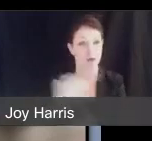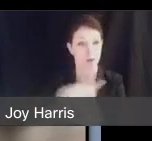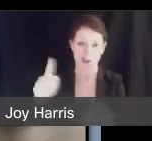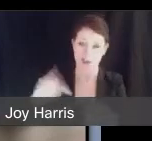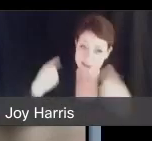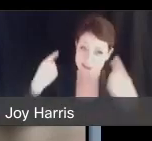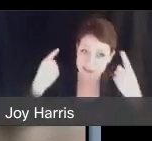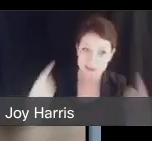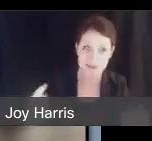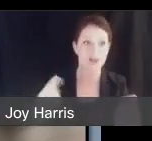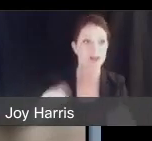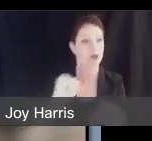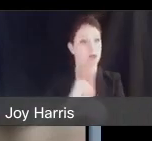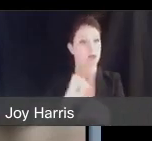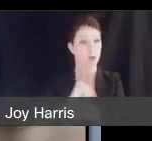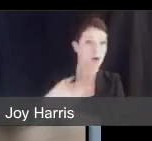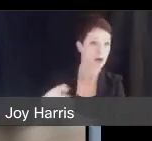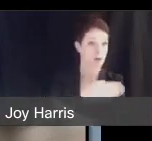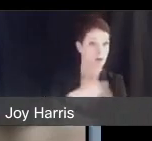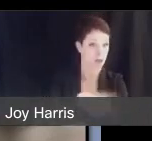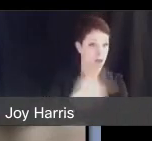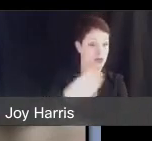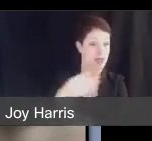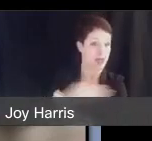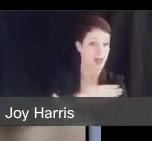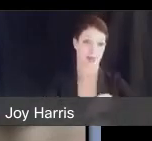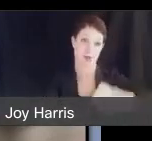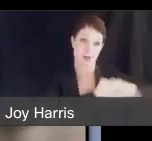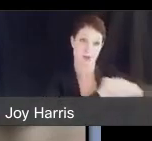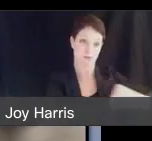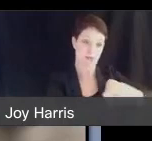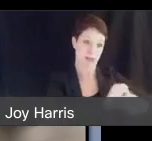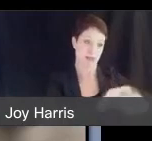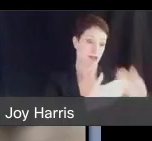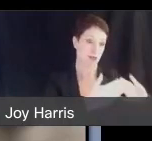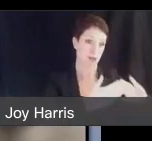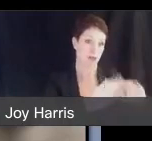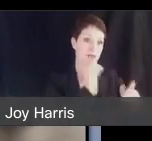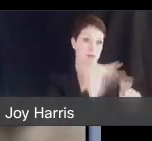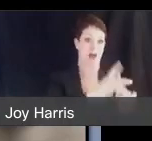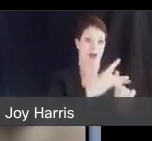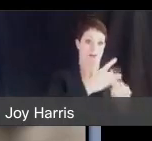of the work that came before today was to defend our community from the virus, today